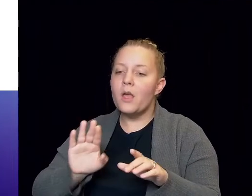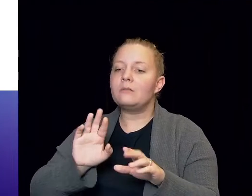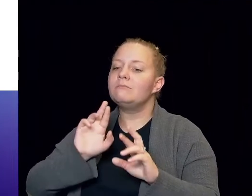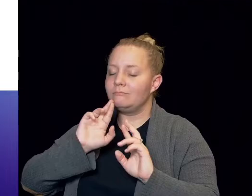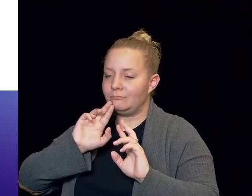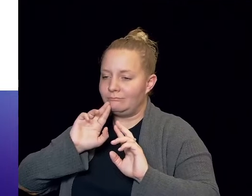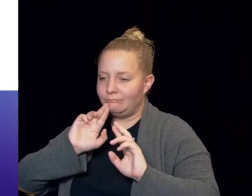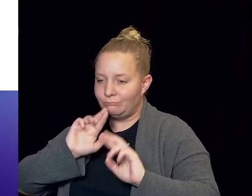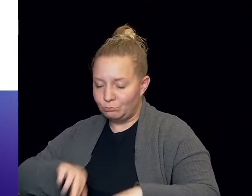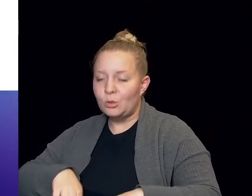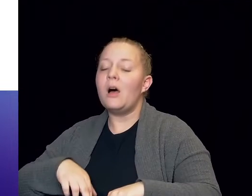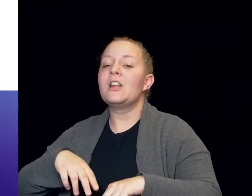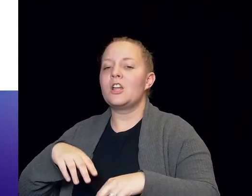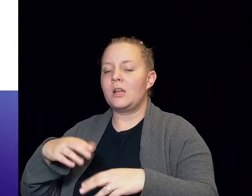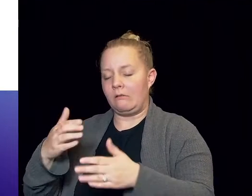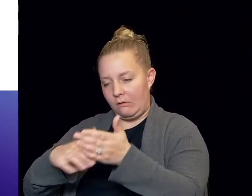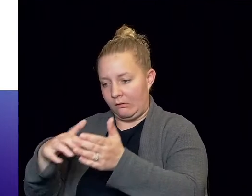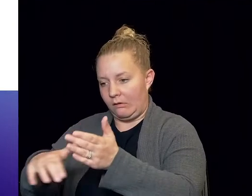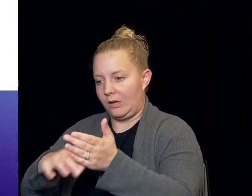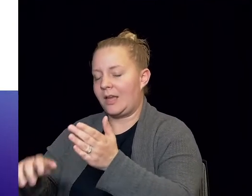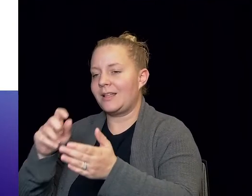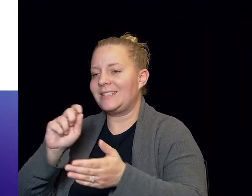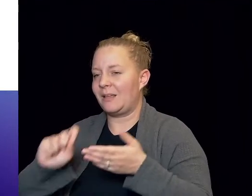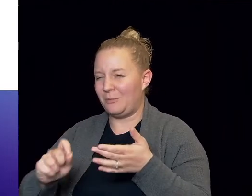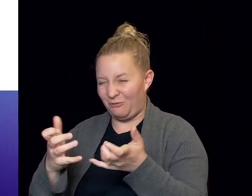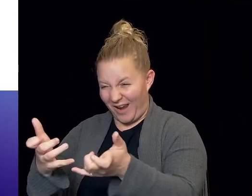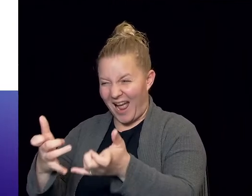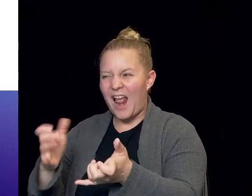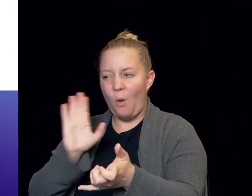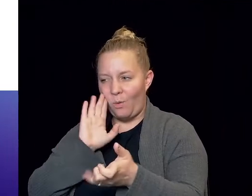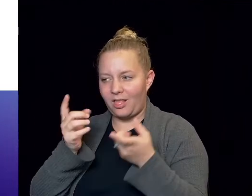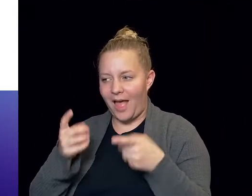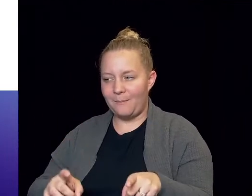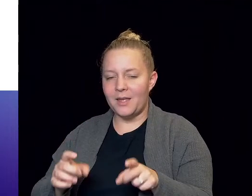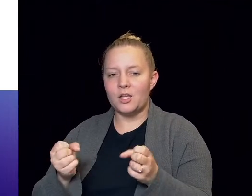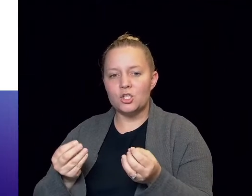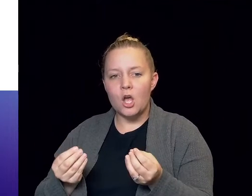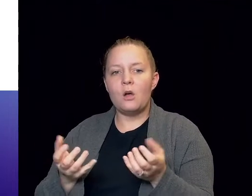decimal. That's what we're about to do right now. So Mrs. Ginavan was shooting hoops with Davis